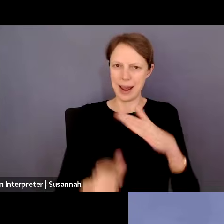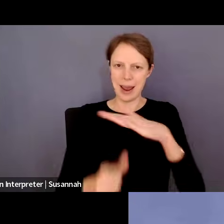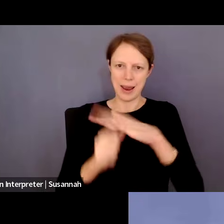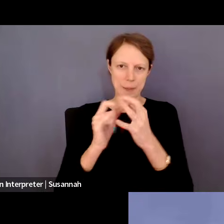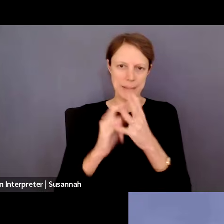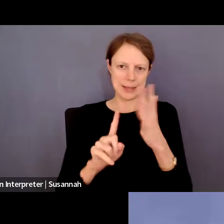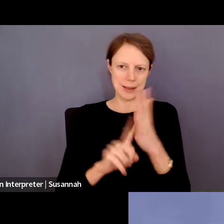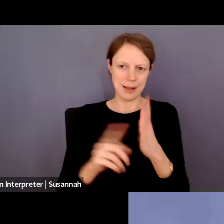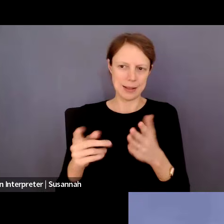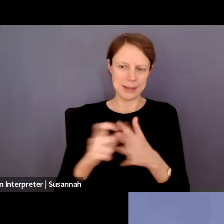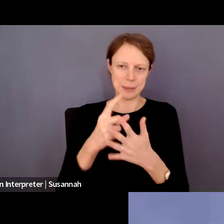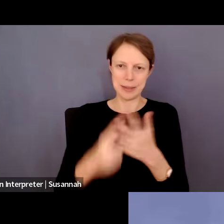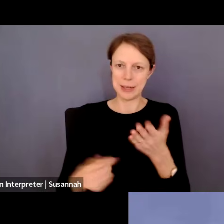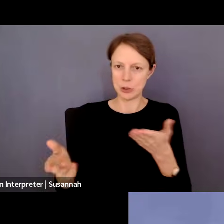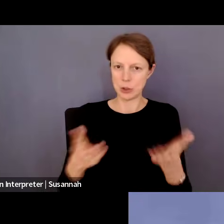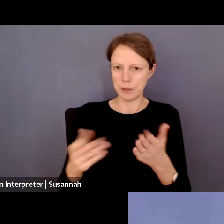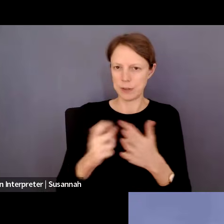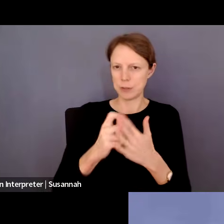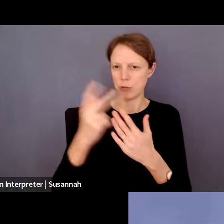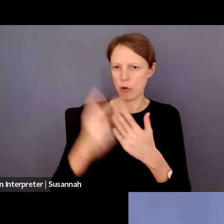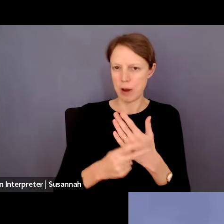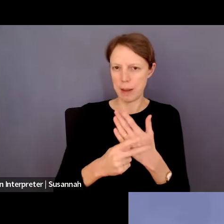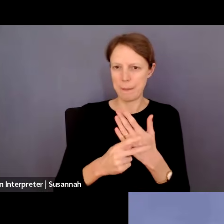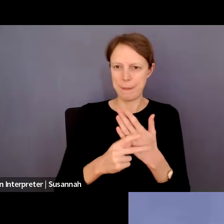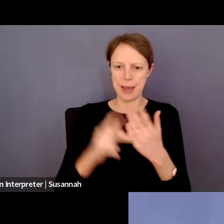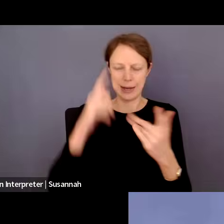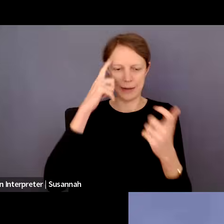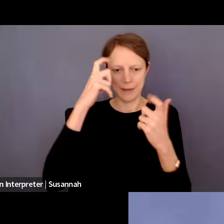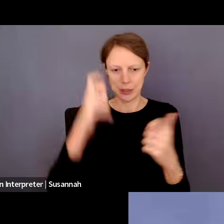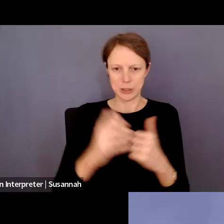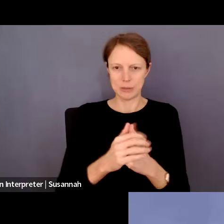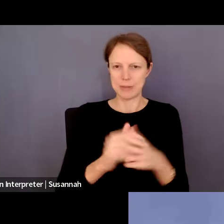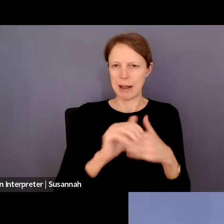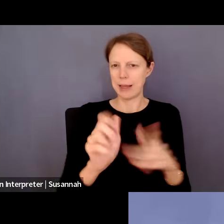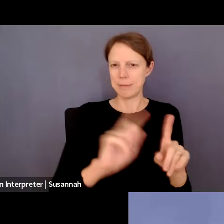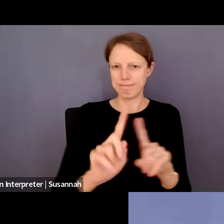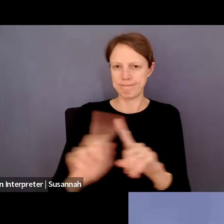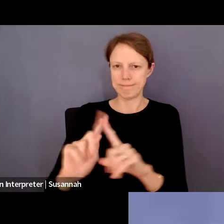She leads a range of innovative projects, including the team delivering BSL's enhanced